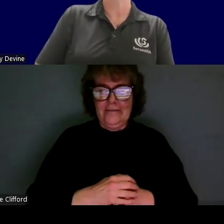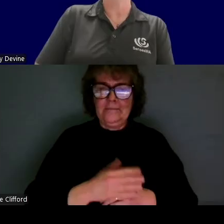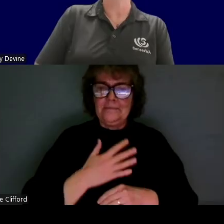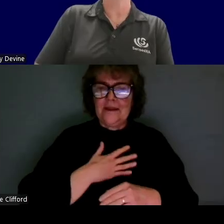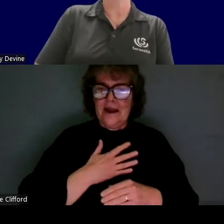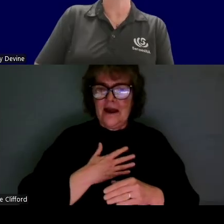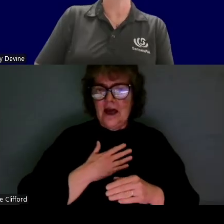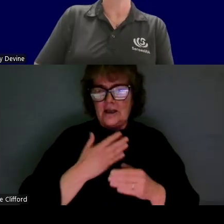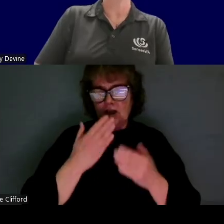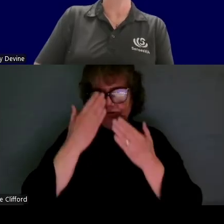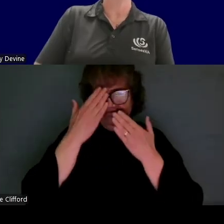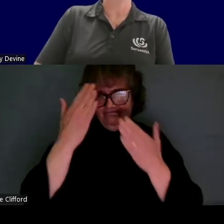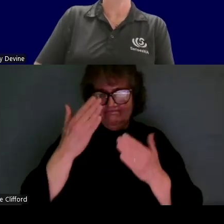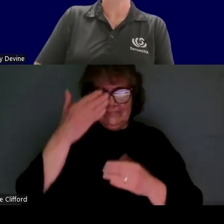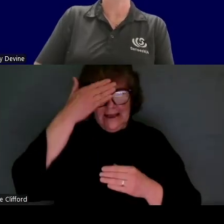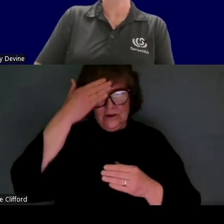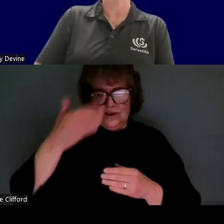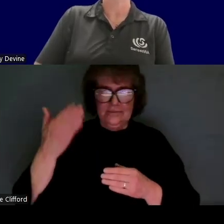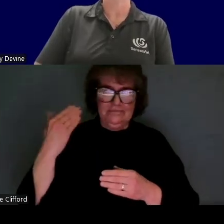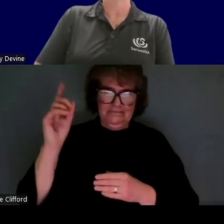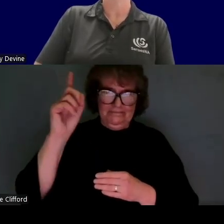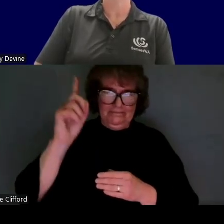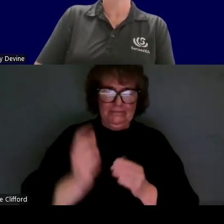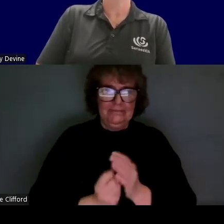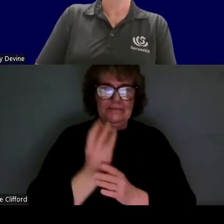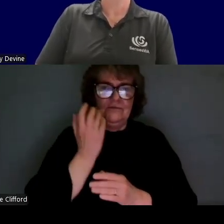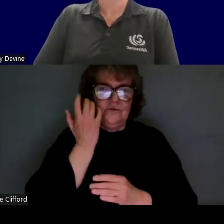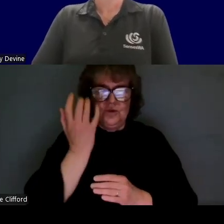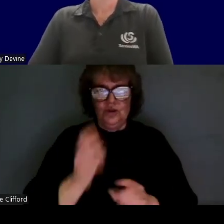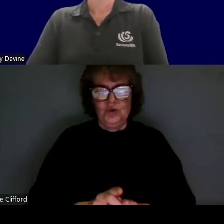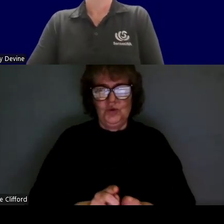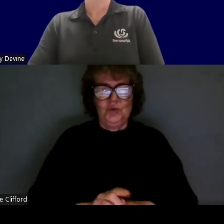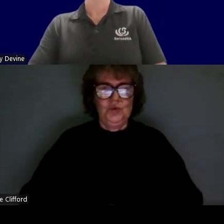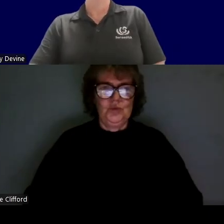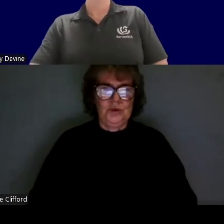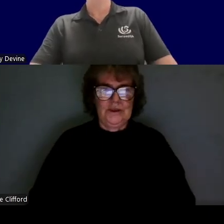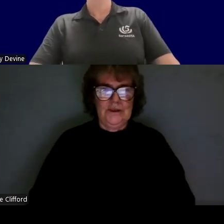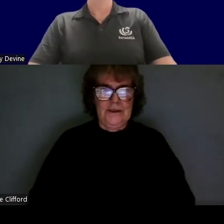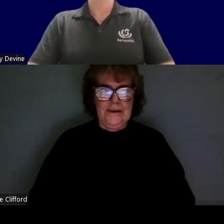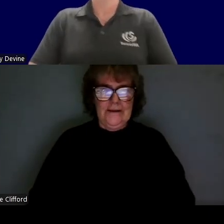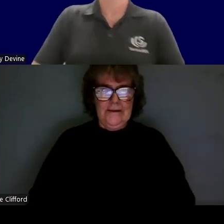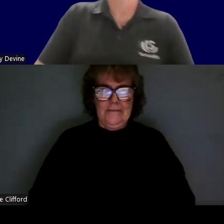to Elders past, present and emerging. So I’d just like to make an acknowledgement